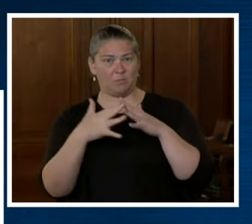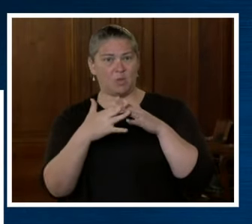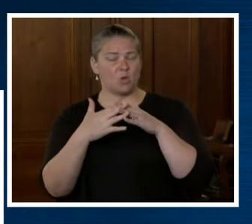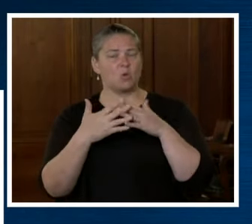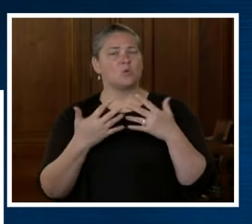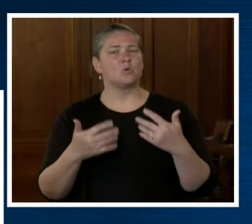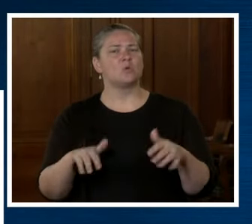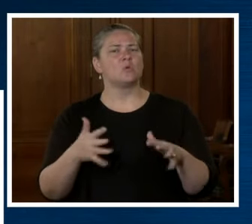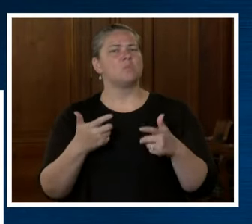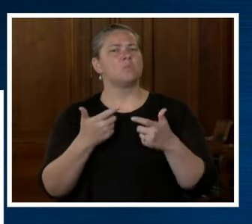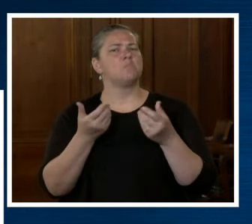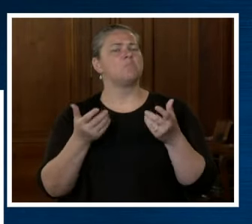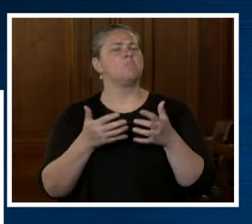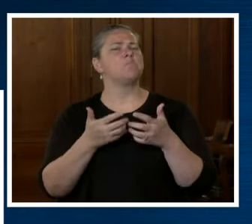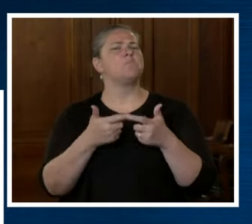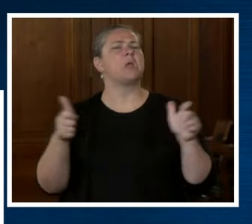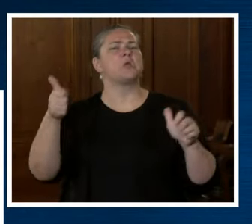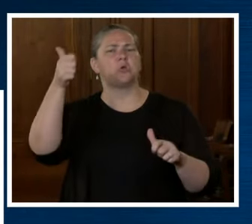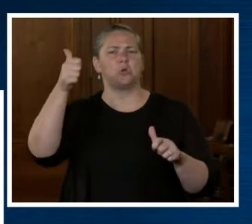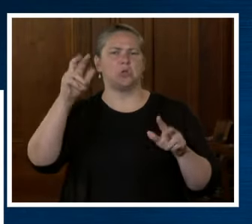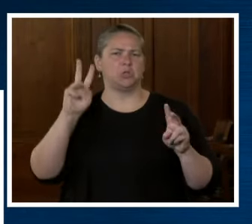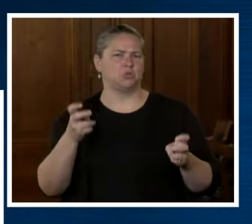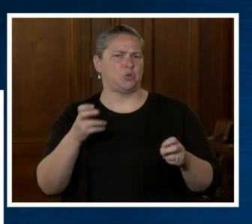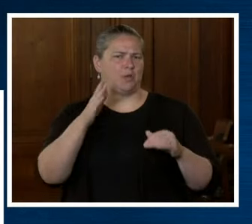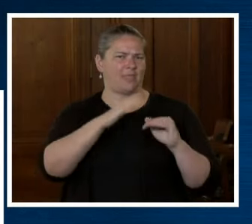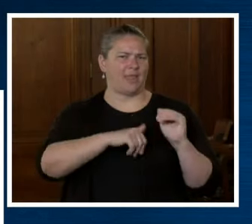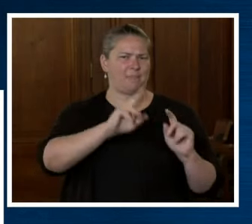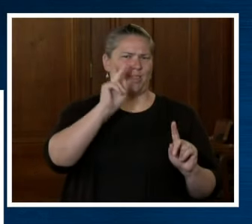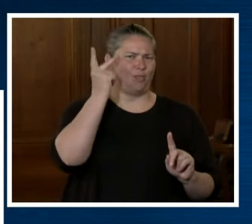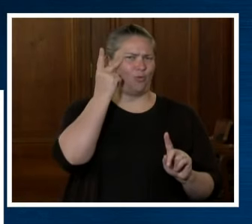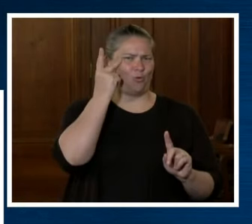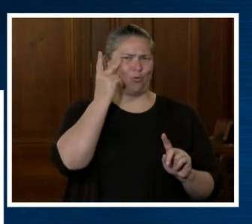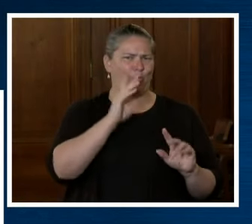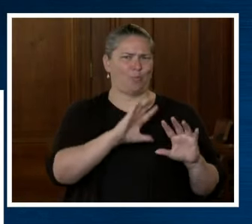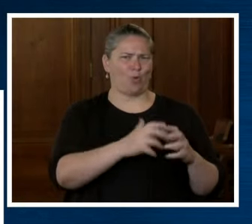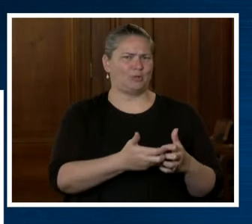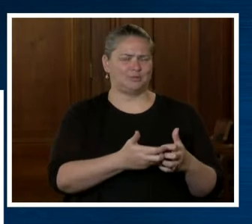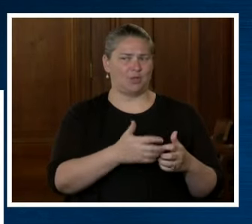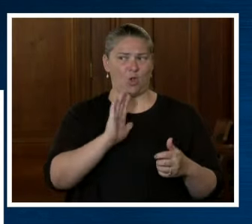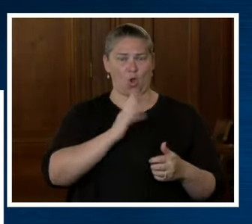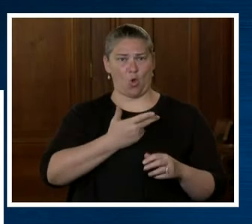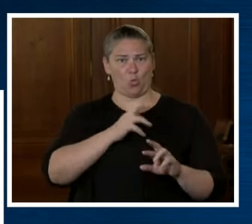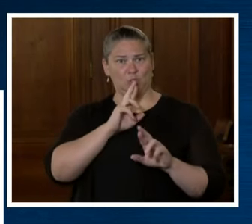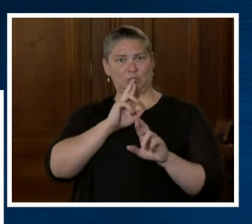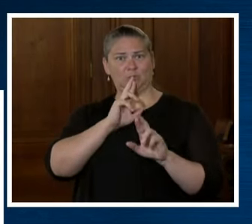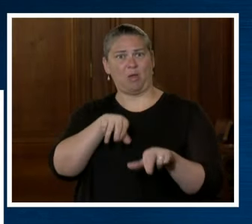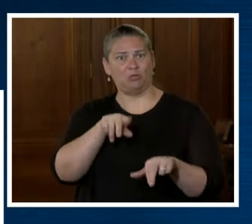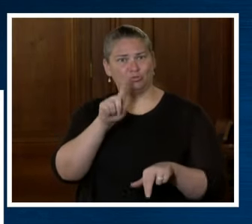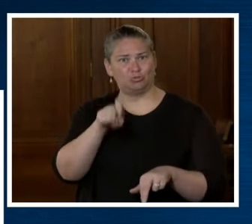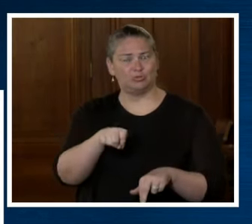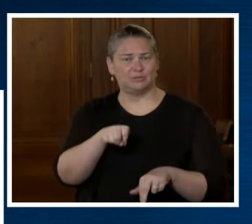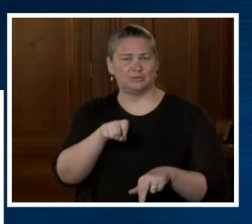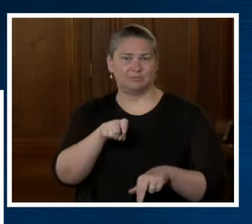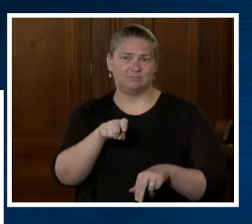INITIAL GUIDANCE EVEN STILL. THIS GIVES YOU UP UNTIL SOME OF